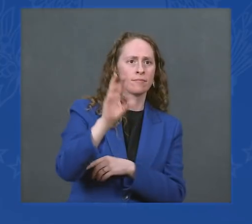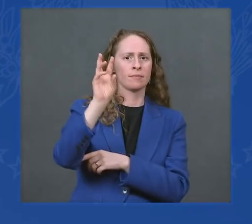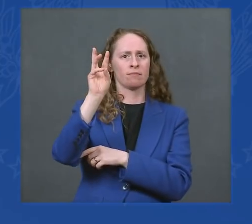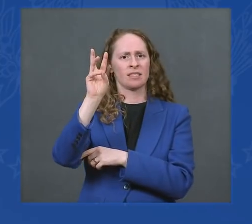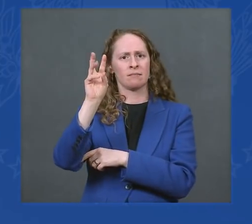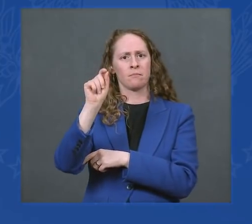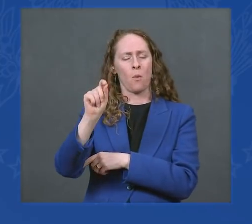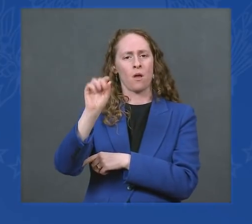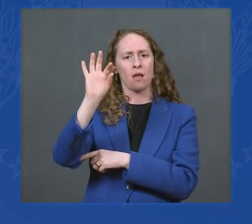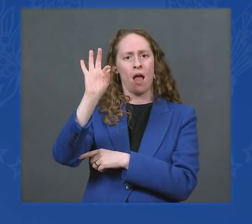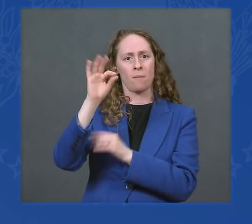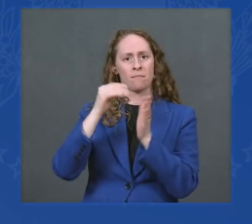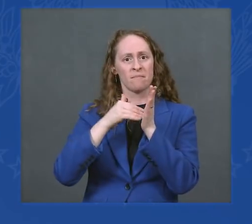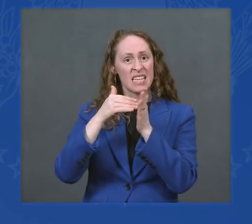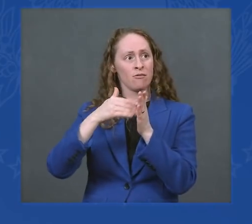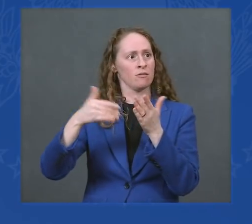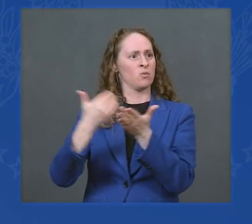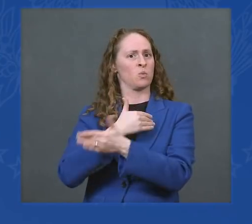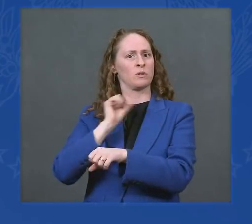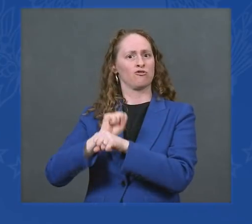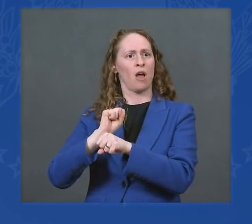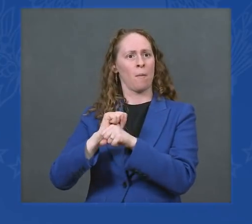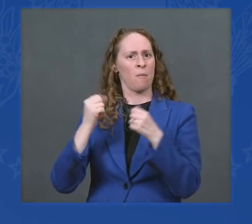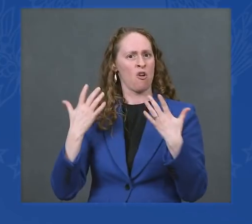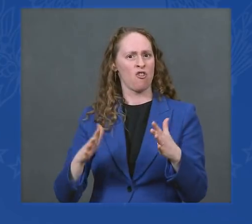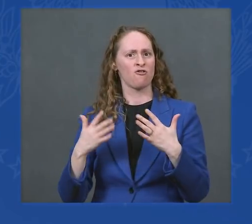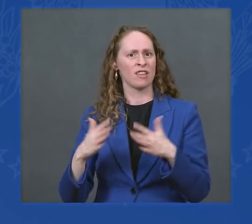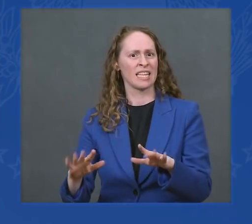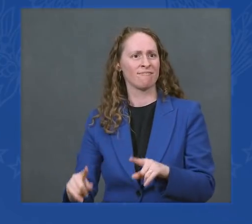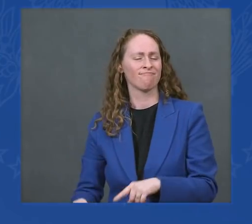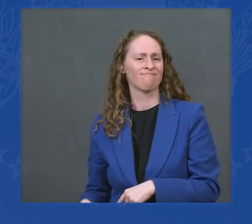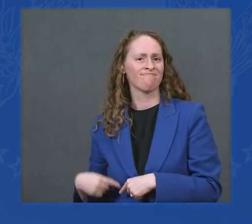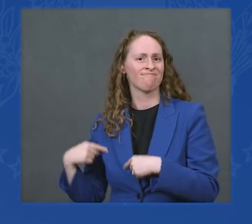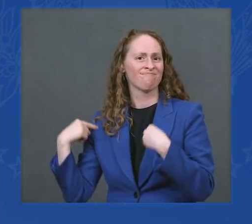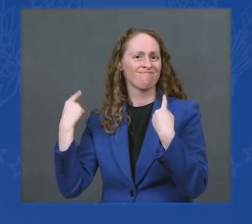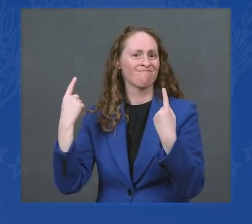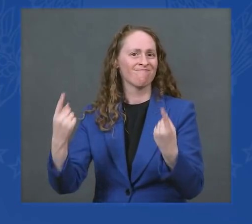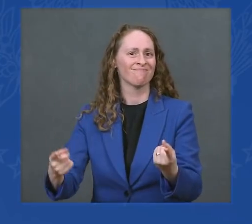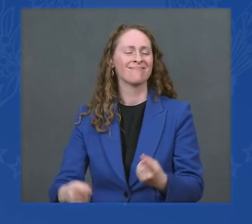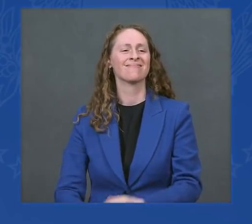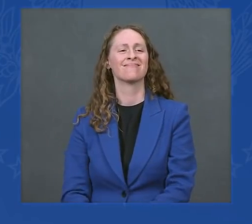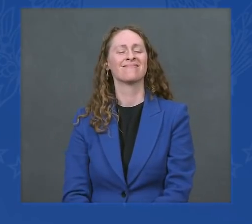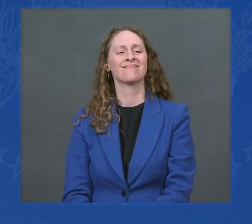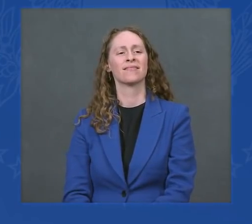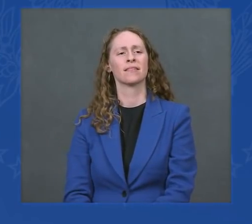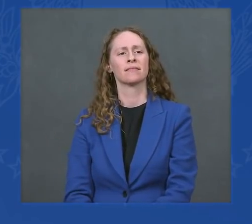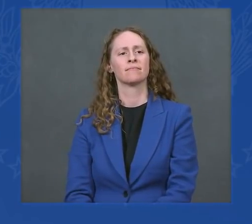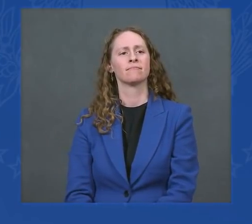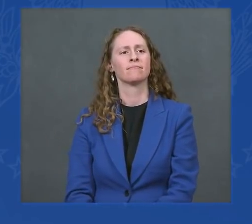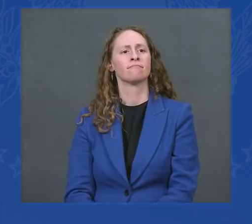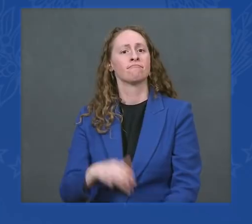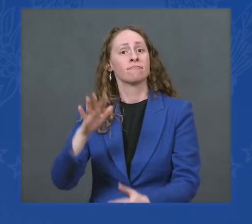And that includes 375,000 manufacturing jobs. 2021 saw the highest increase in U.S.